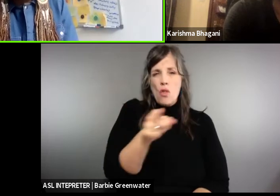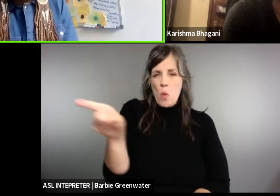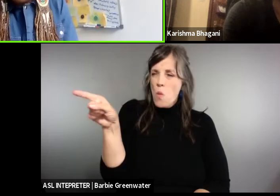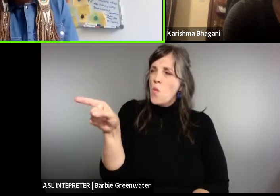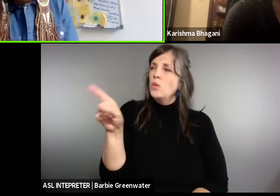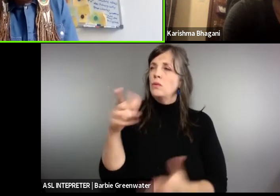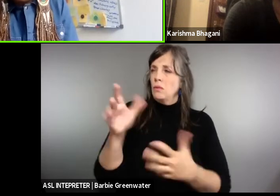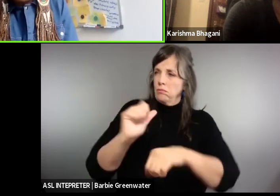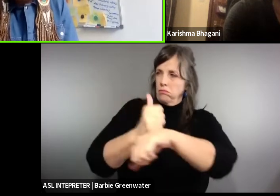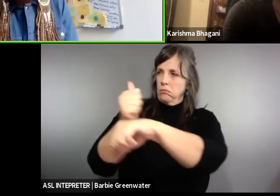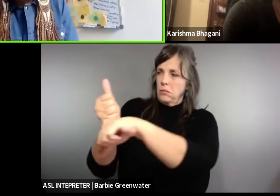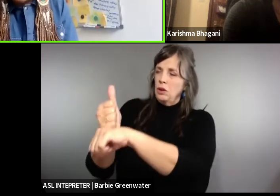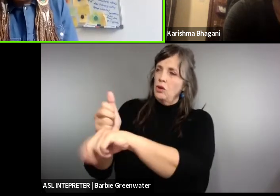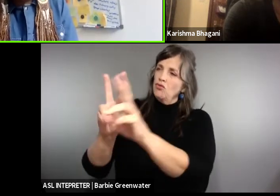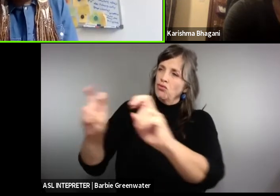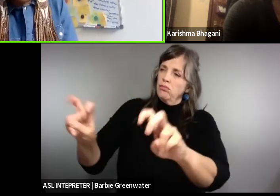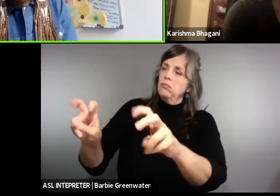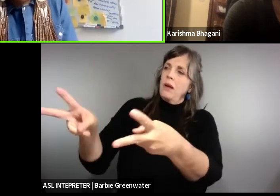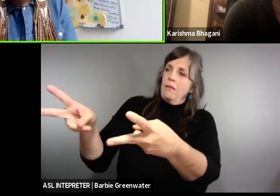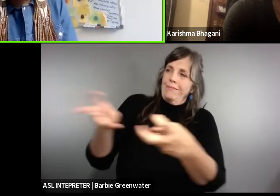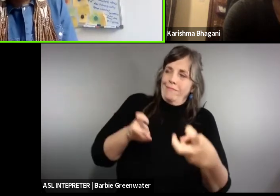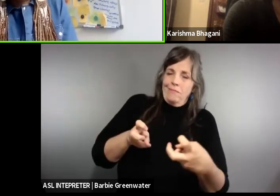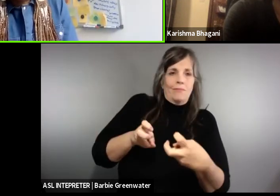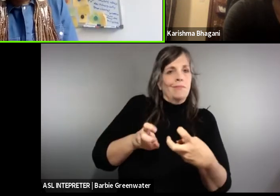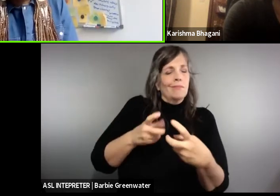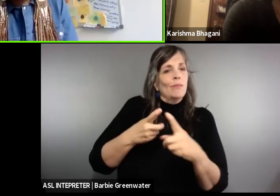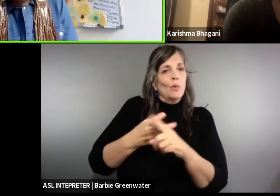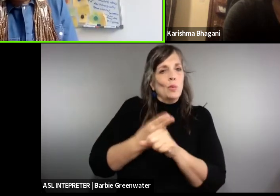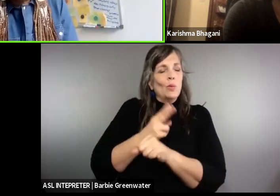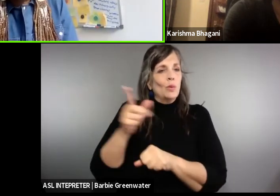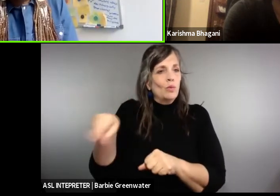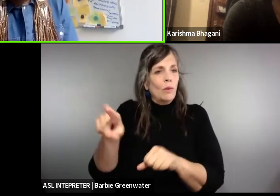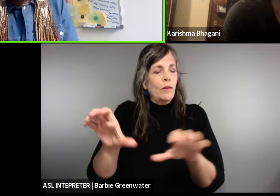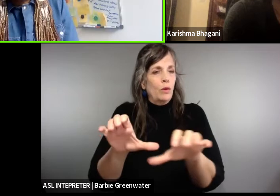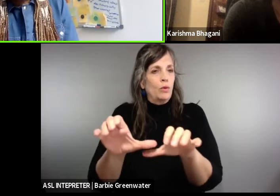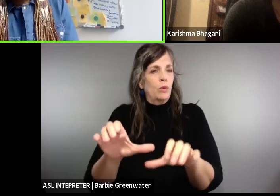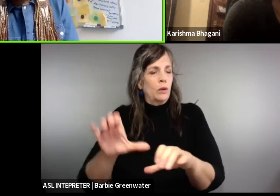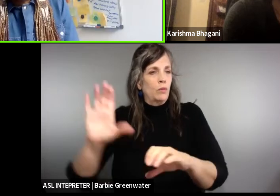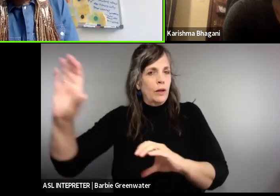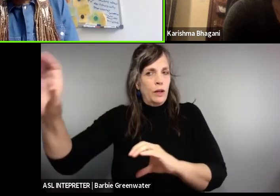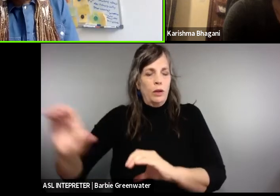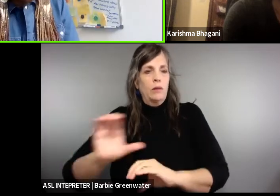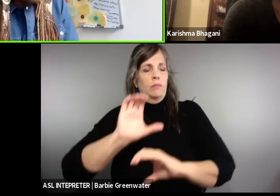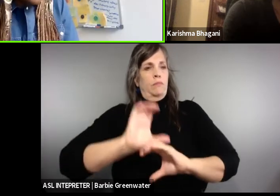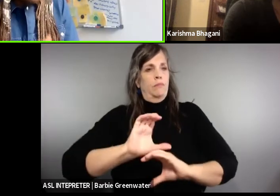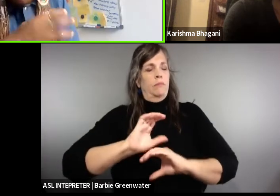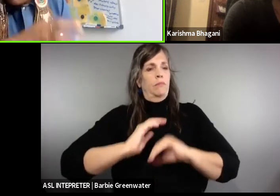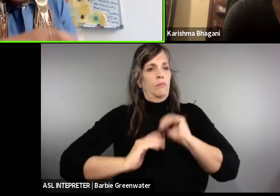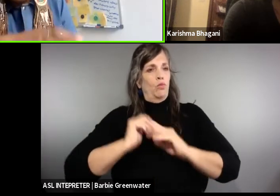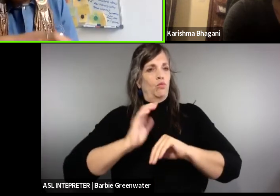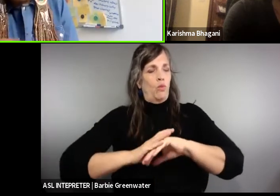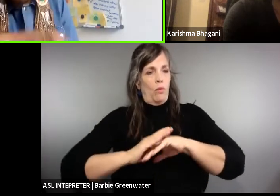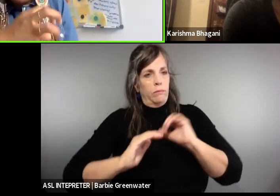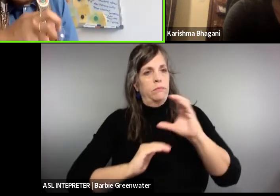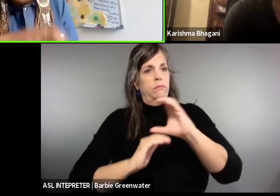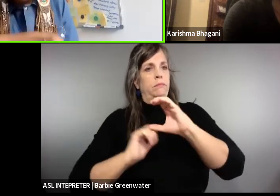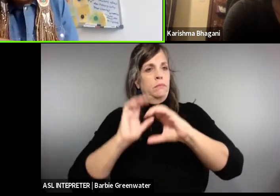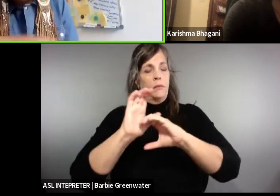We've got a bit of freedom to kind of make it the way, to make it more equitable for the artists